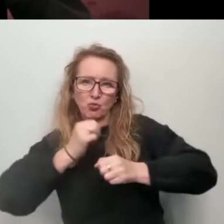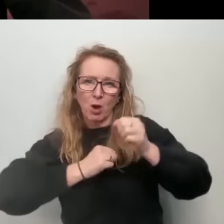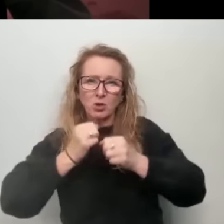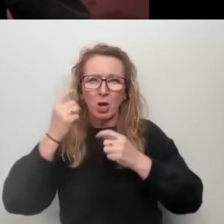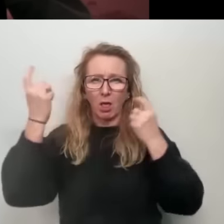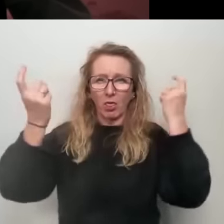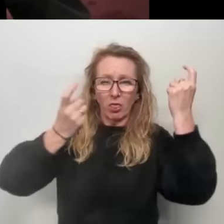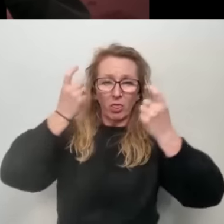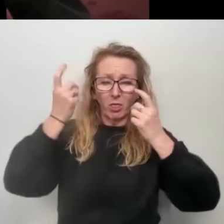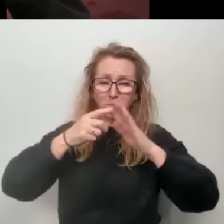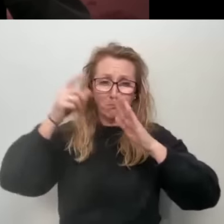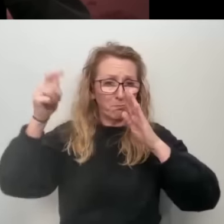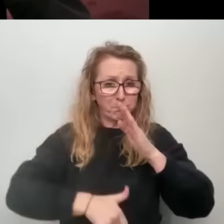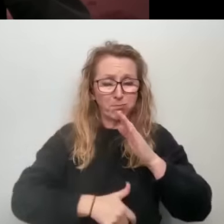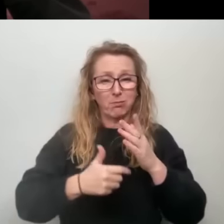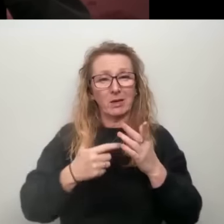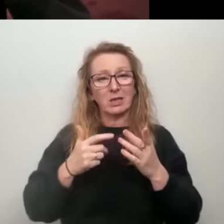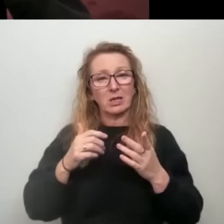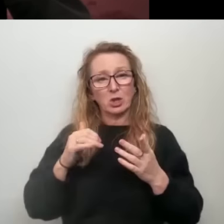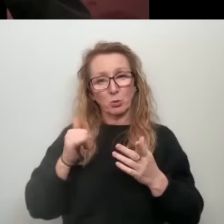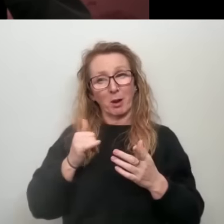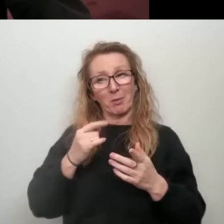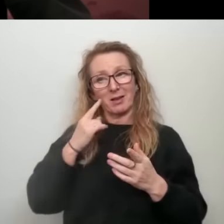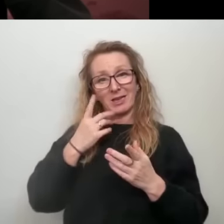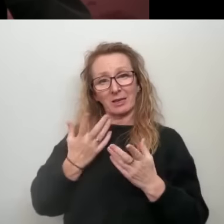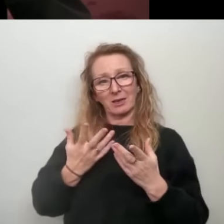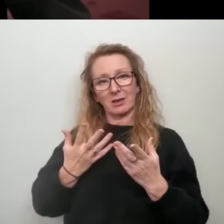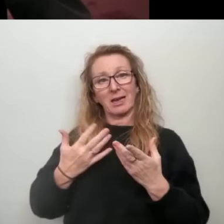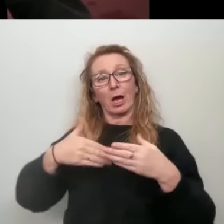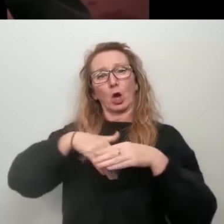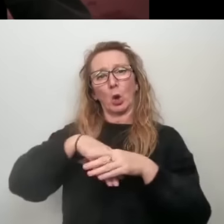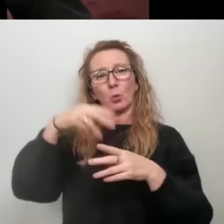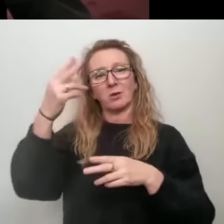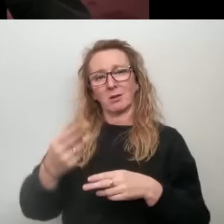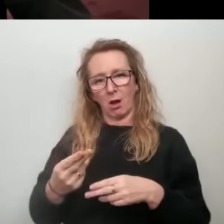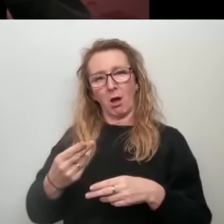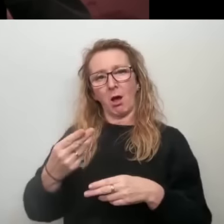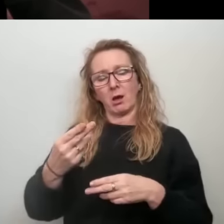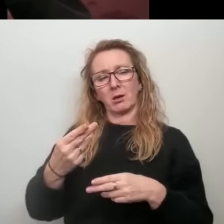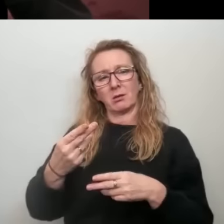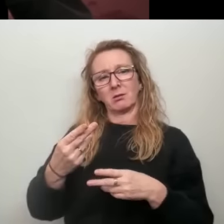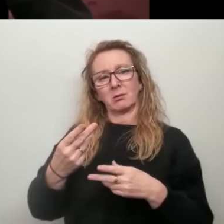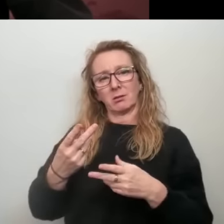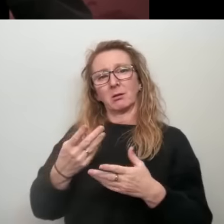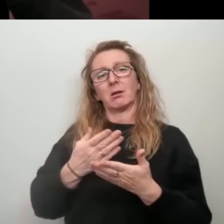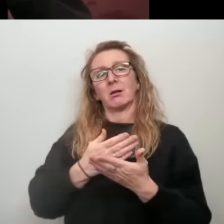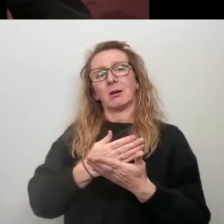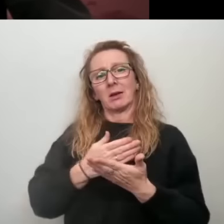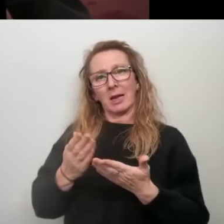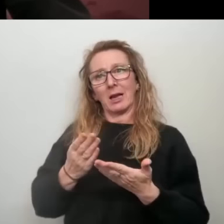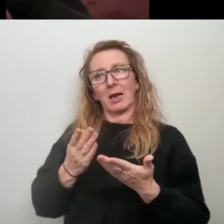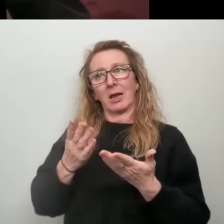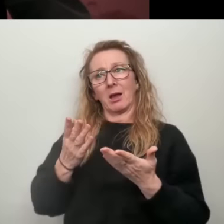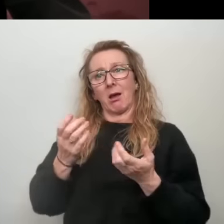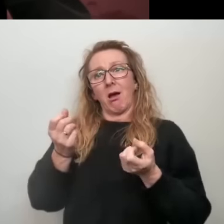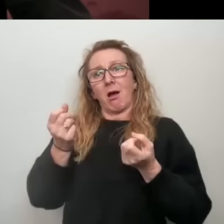So whilst they might not have built that into the design consciously, there was clearly an understanding of the properties,